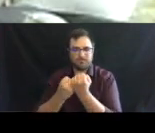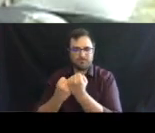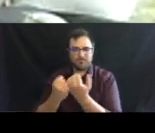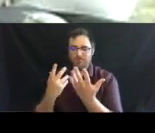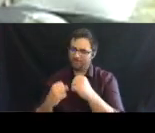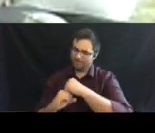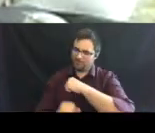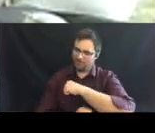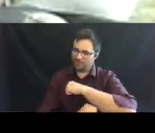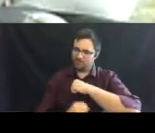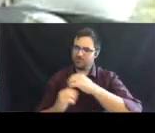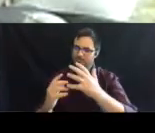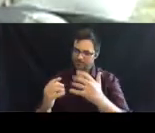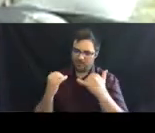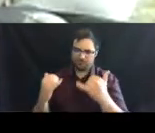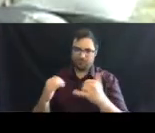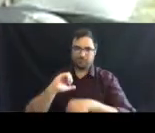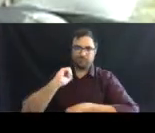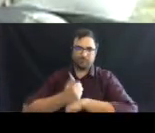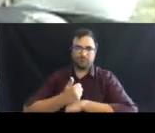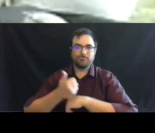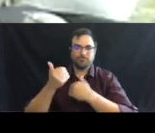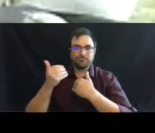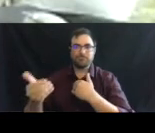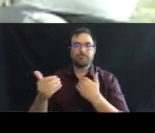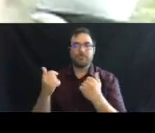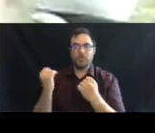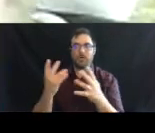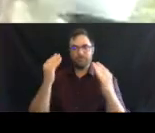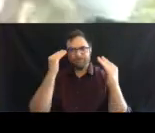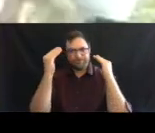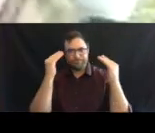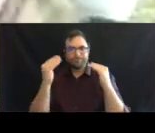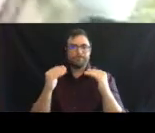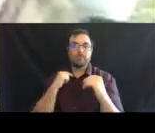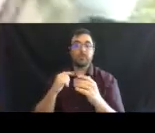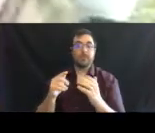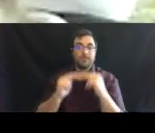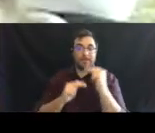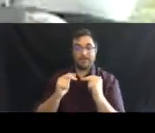set in that sort of framework, as we build our early intervention supports and services.